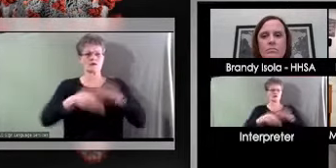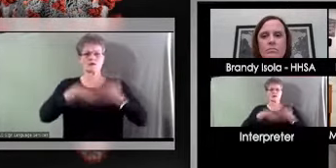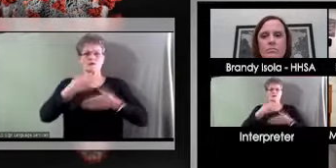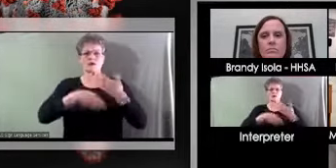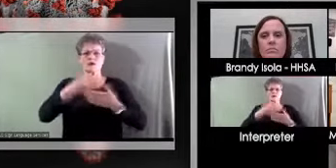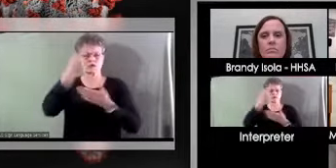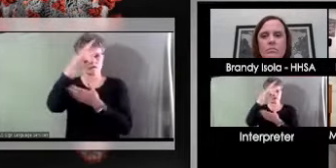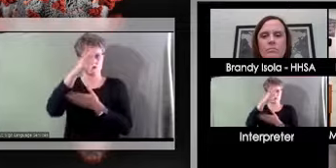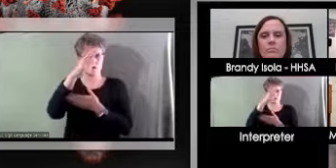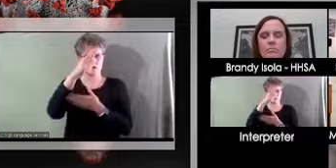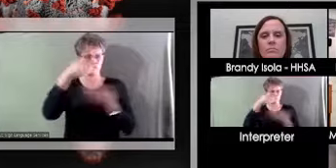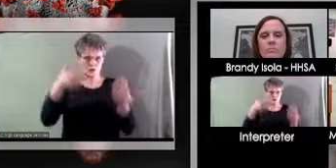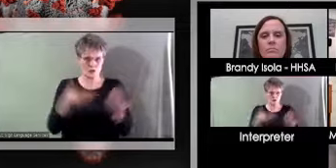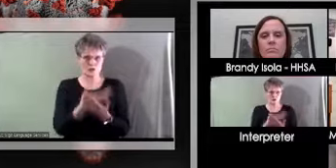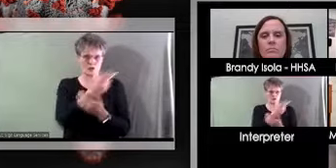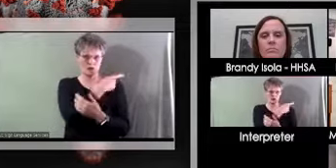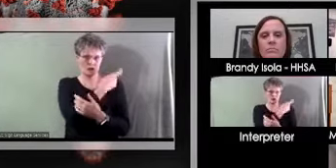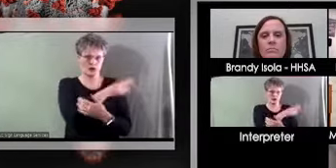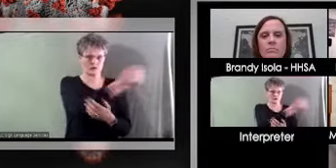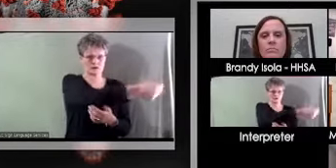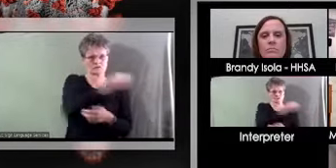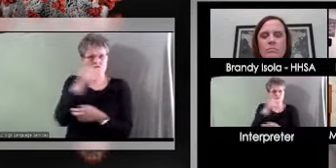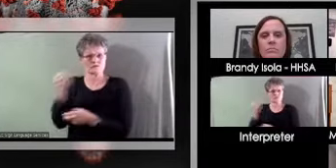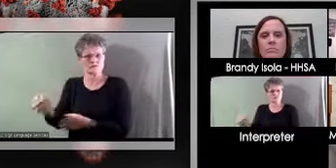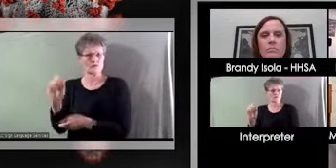converting rooms that normally aren't negative pressure over into negative